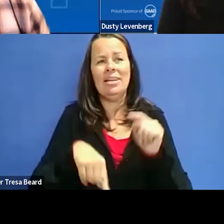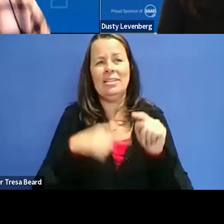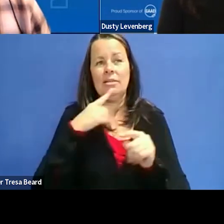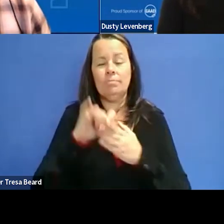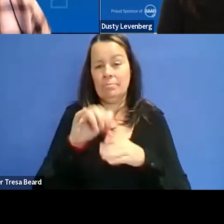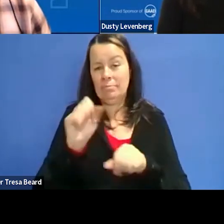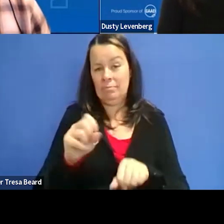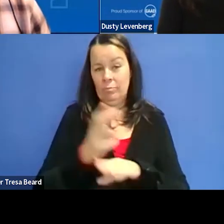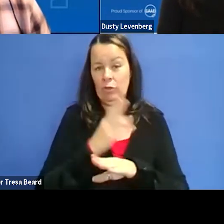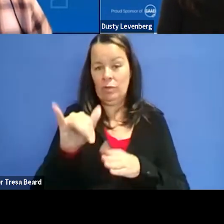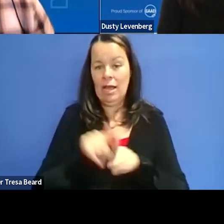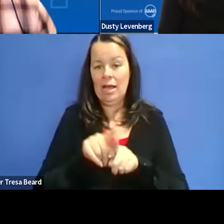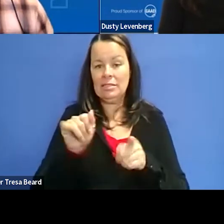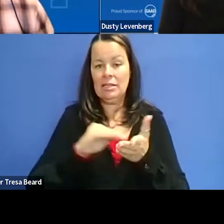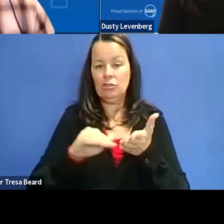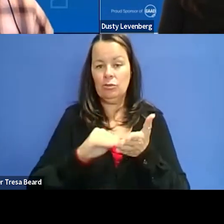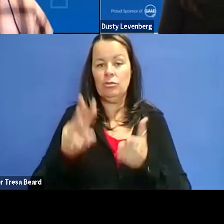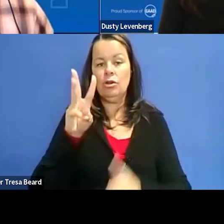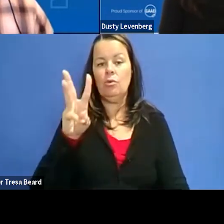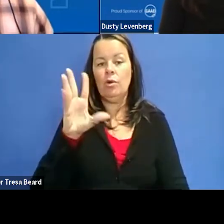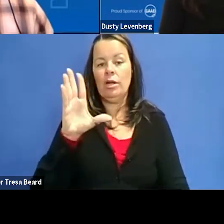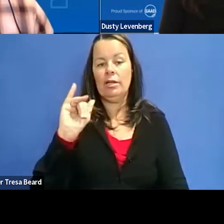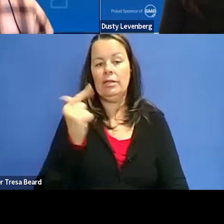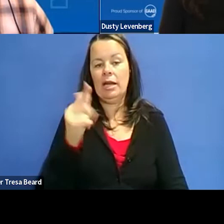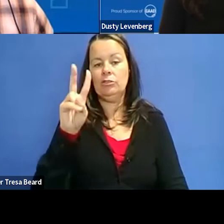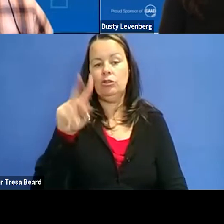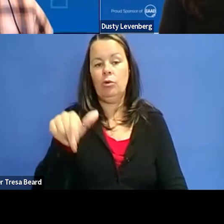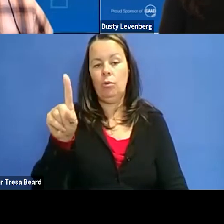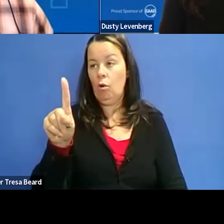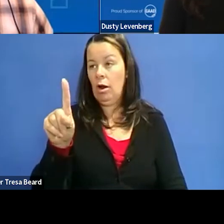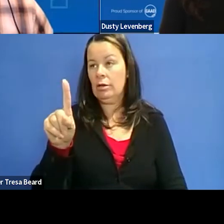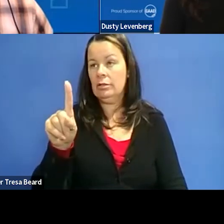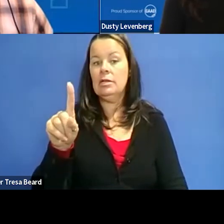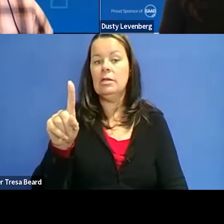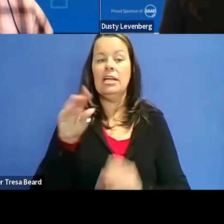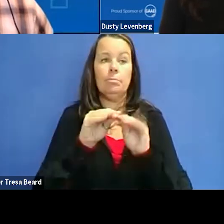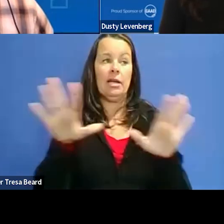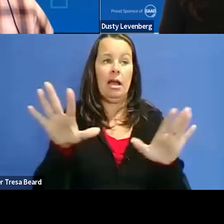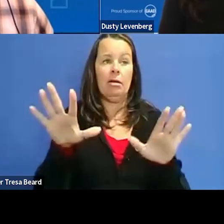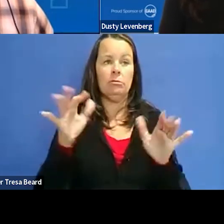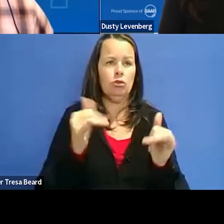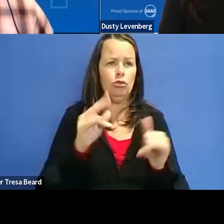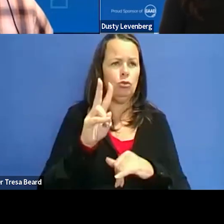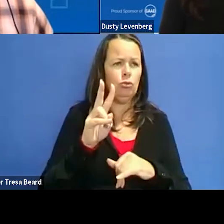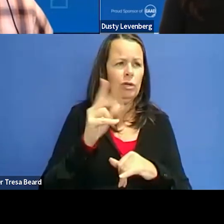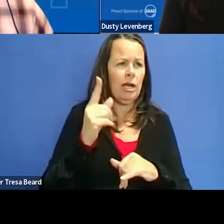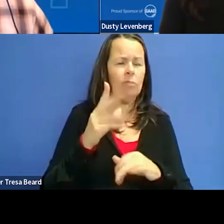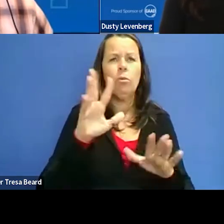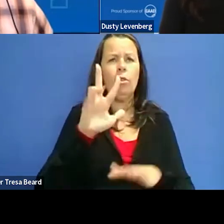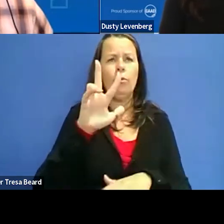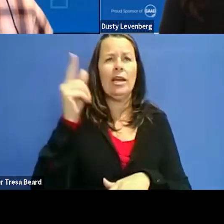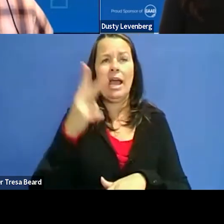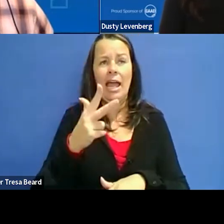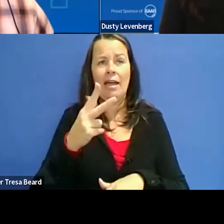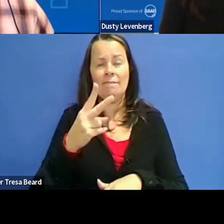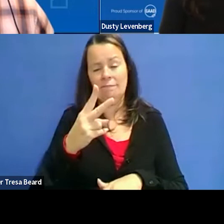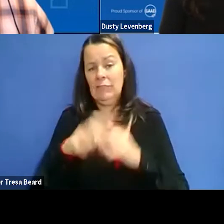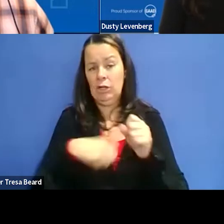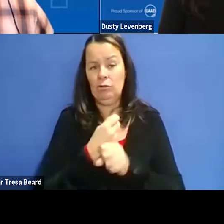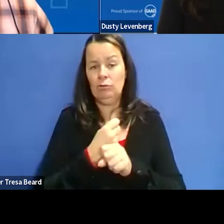But WCAG 2.1 -- been out -- 3 1/2 years almost with the orientation requirement